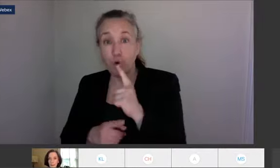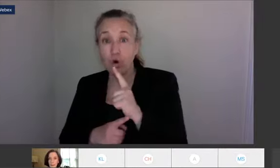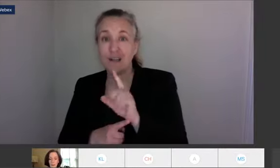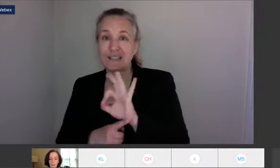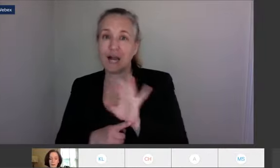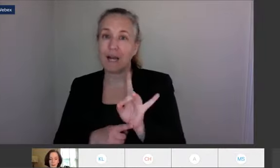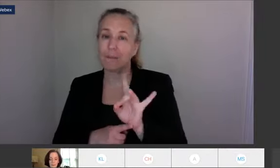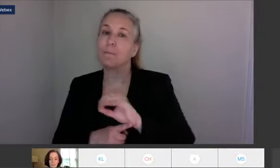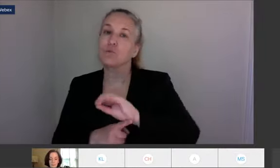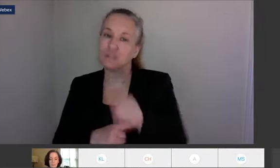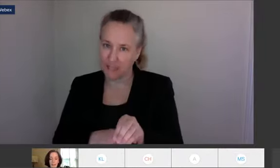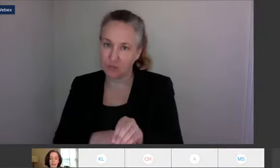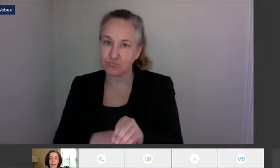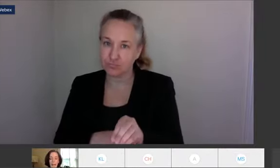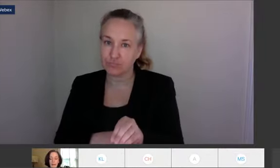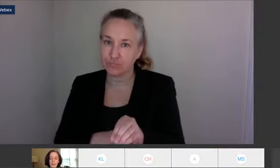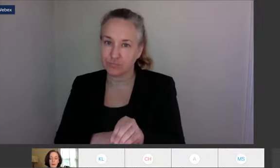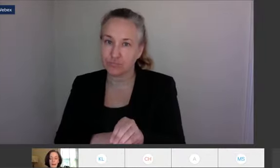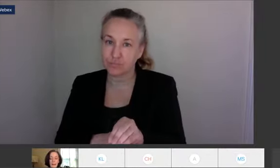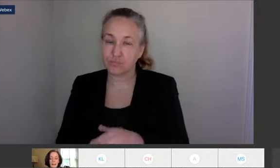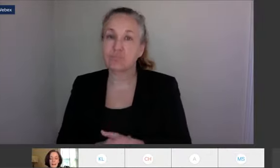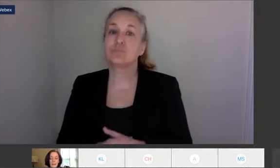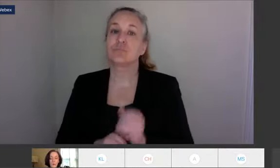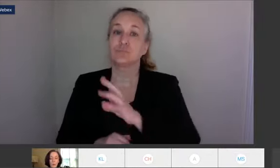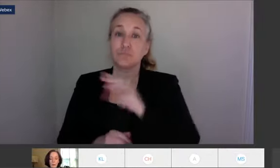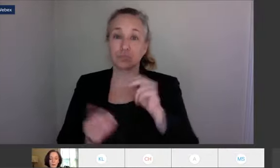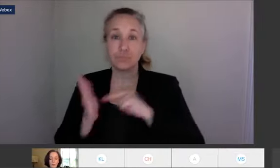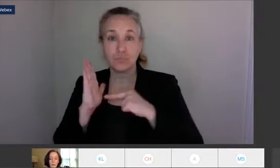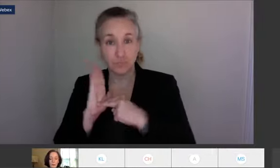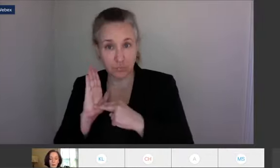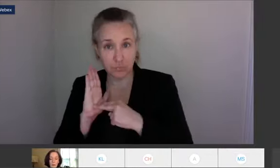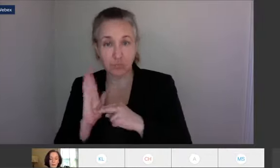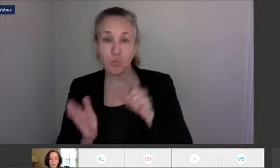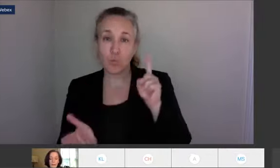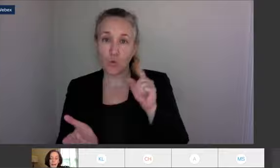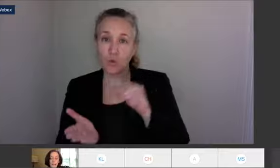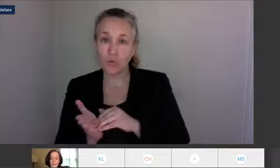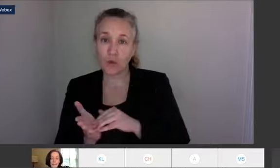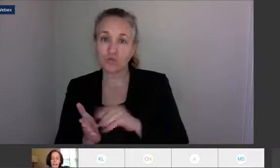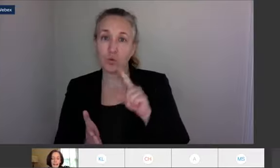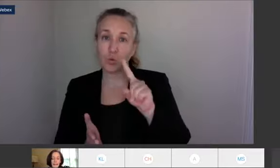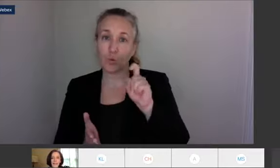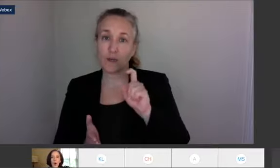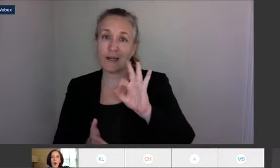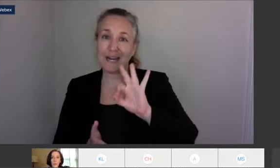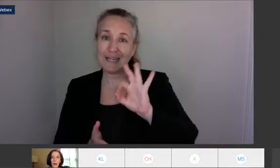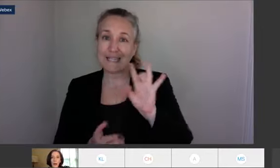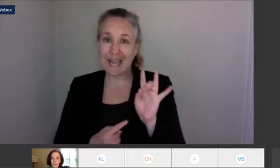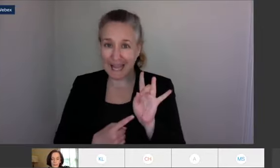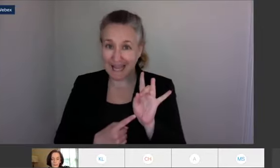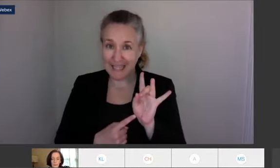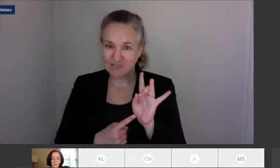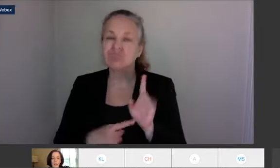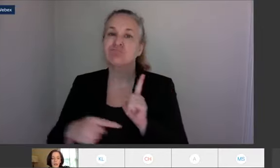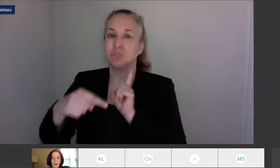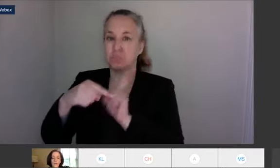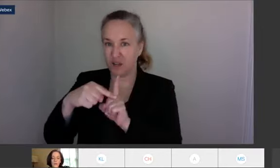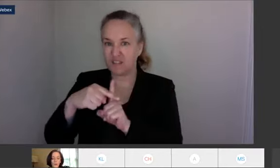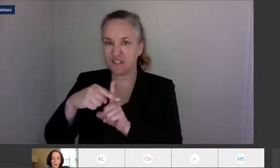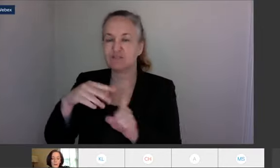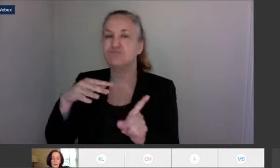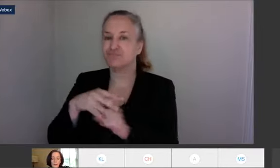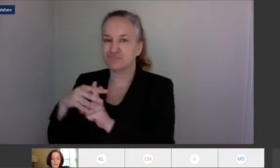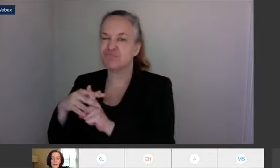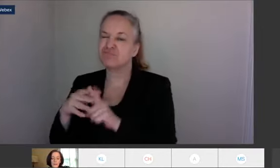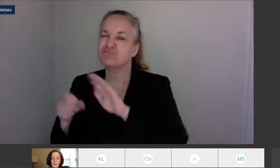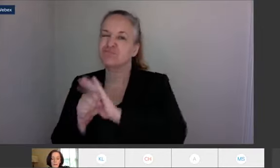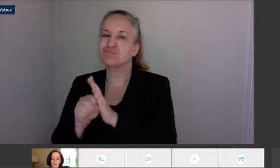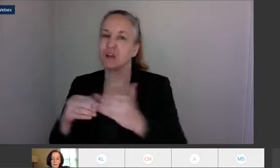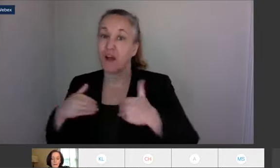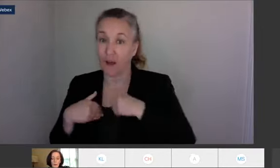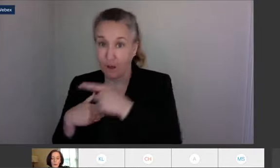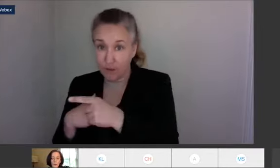of them and that is 1198 are positive for forty three days of testing we are